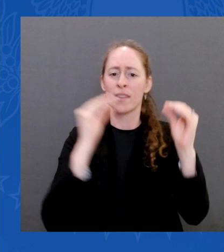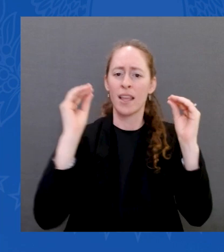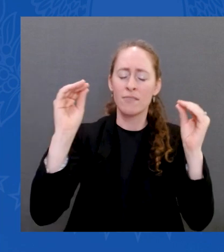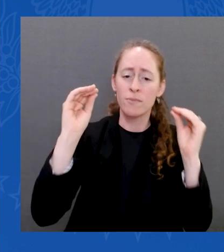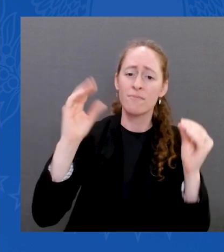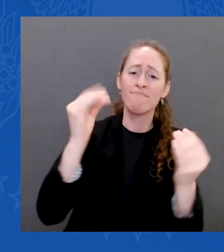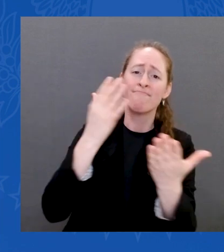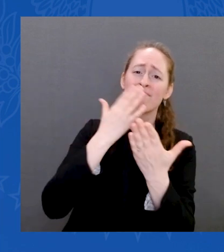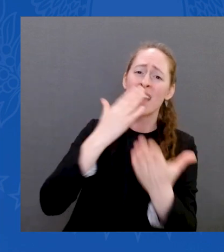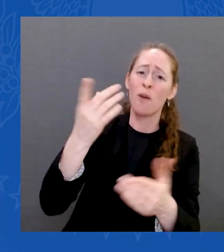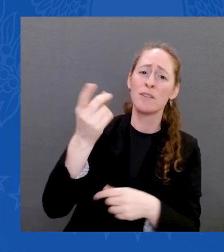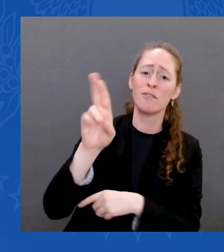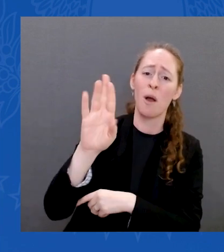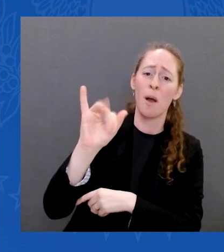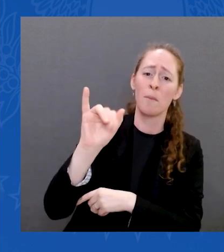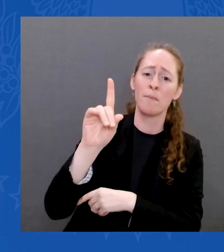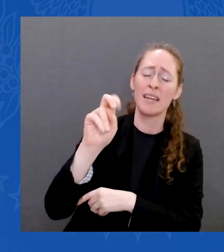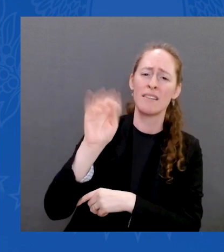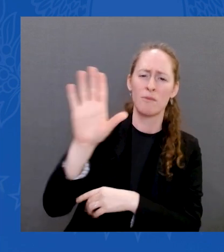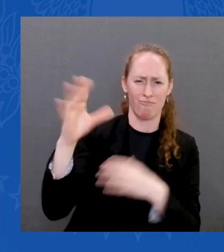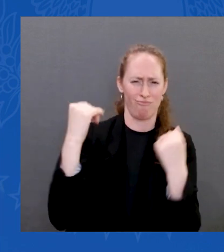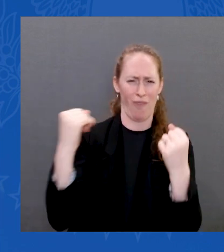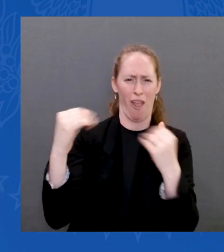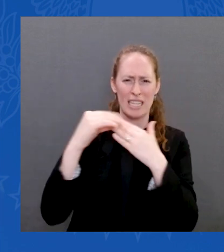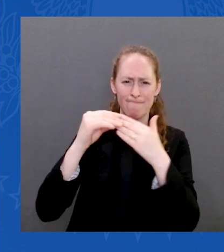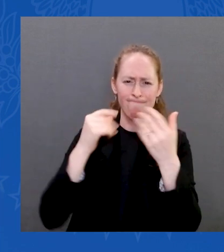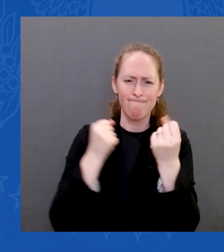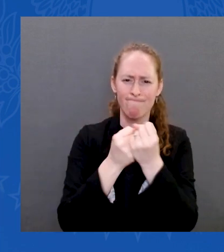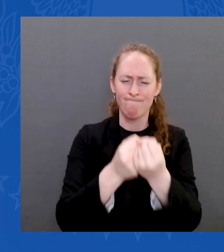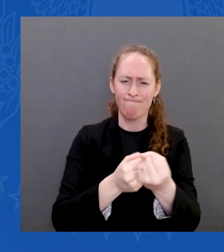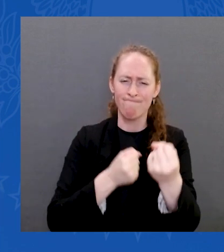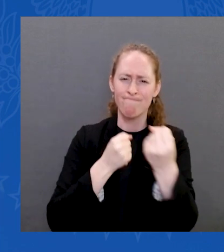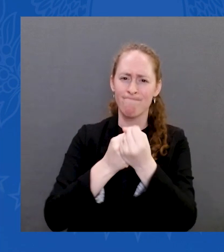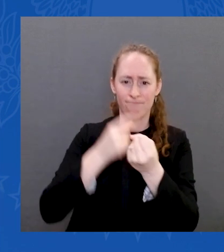and your advocacy towards education for a more equitable education as well.